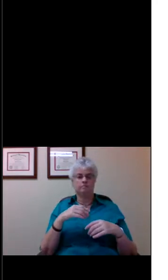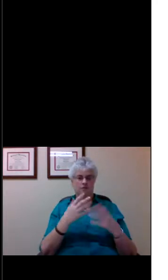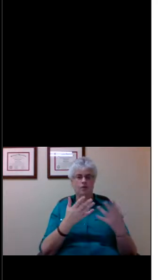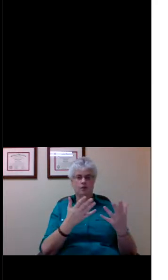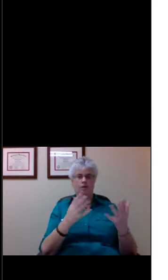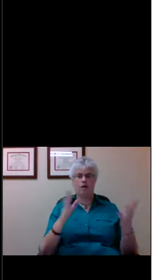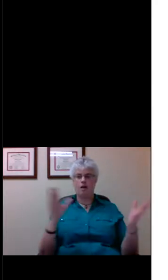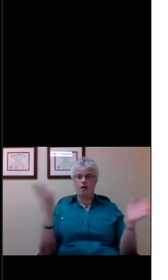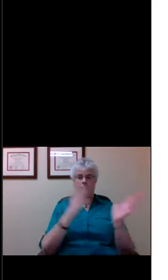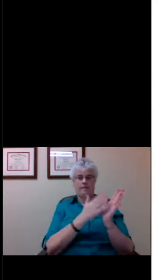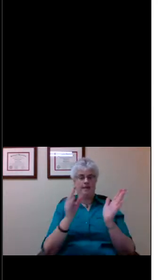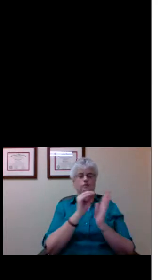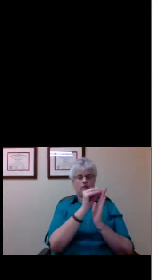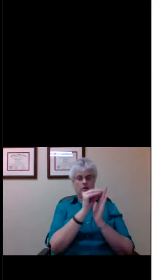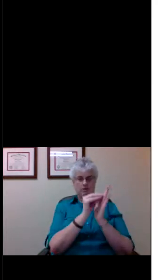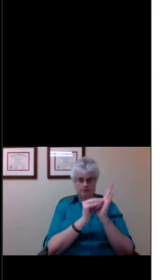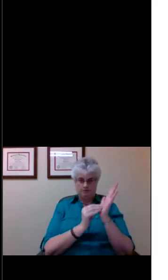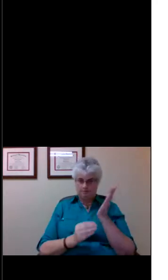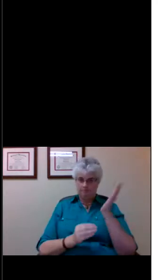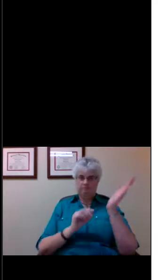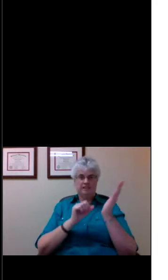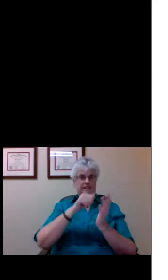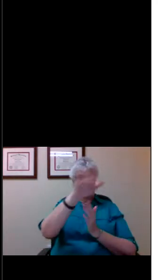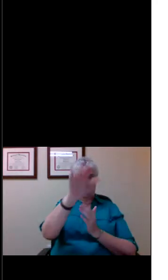shelter, if they were in a crisis center. So all those different things I was able